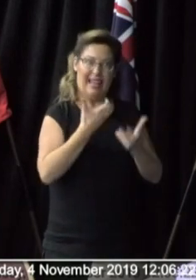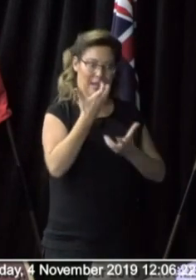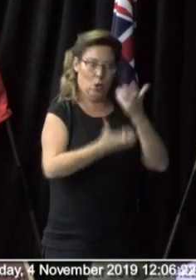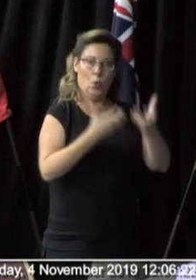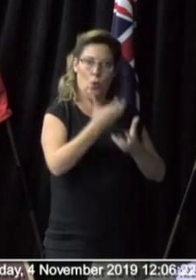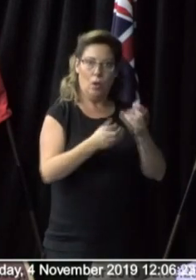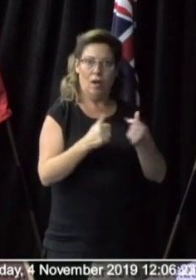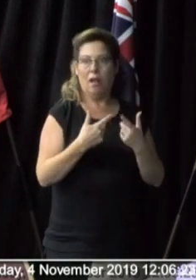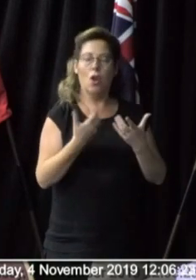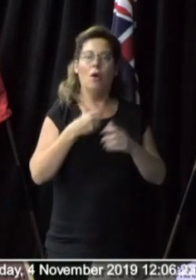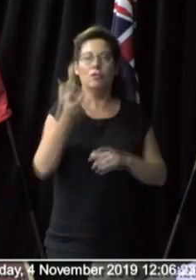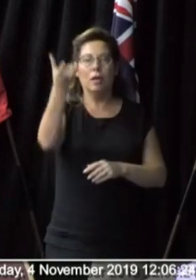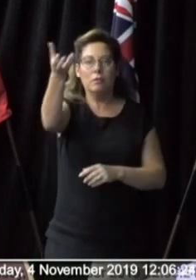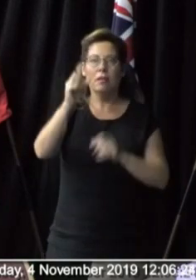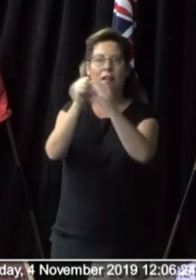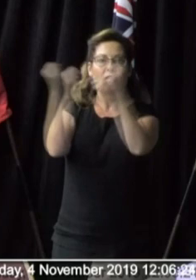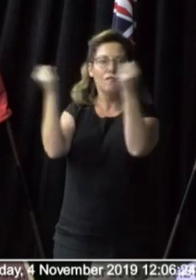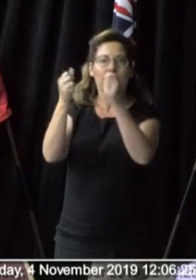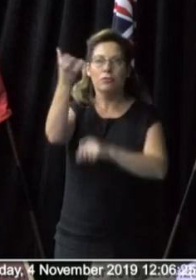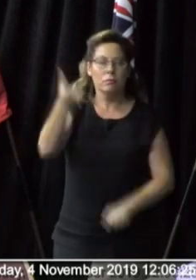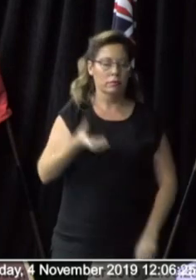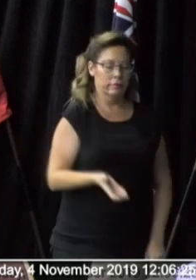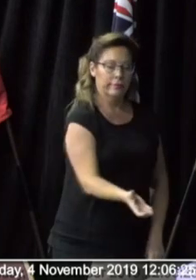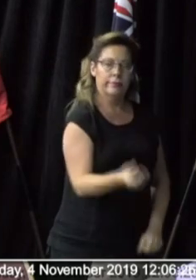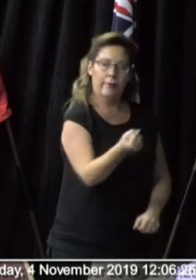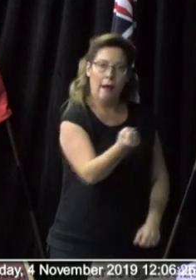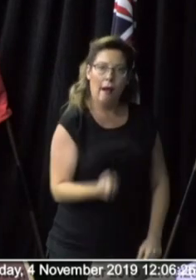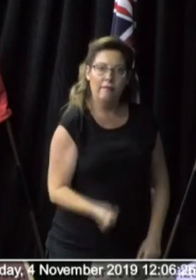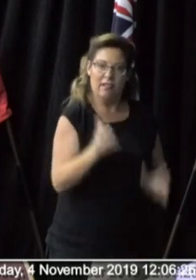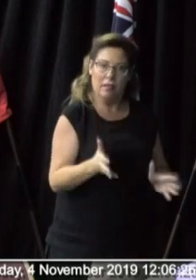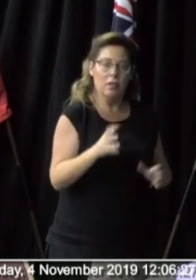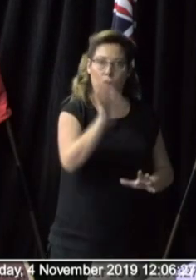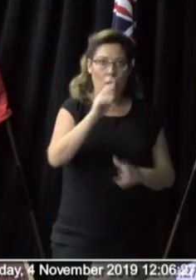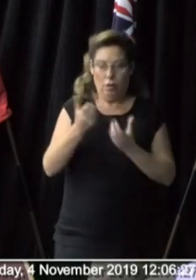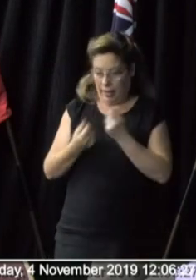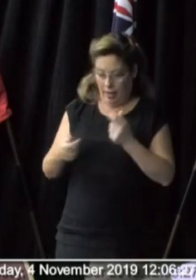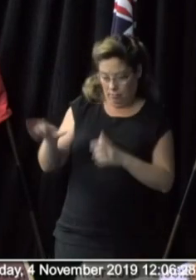the freezer and put it in the oven, but cook meals from scratch. She cooks for her family every Wednesday night.